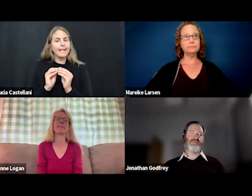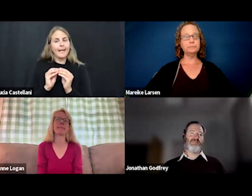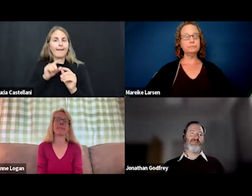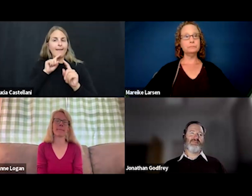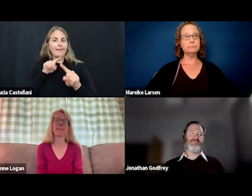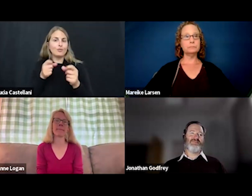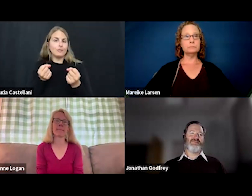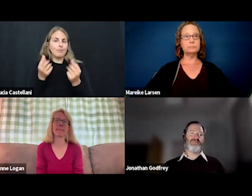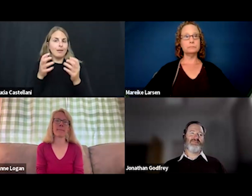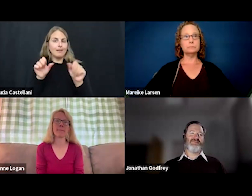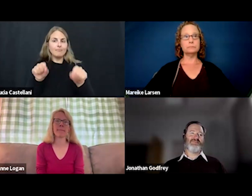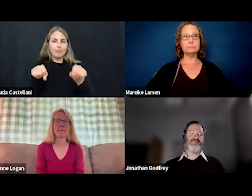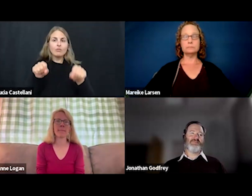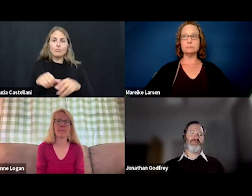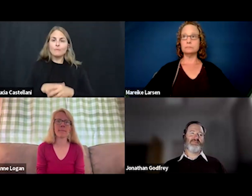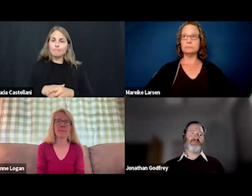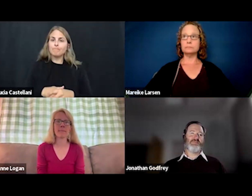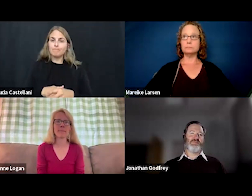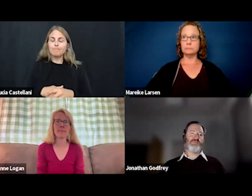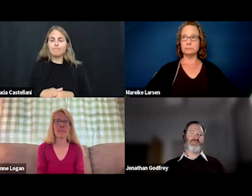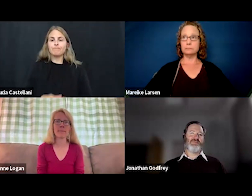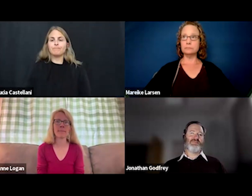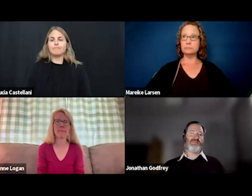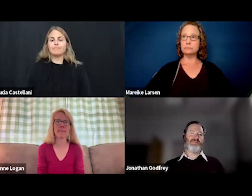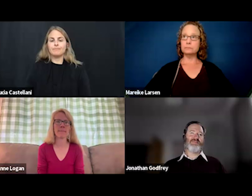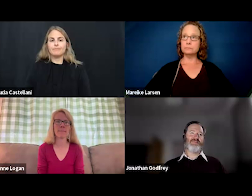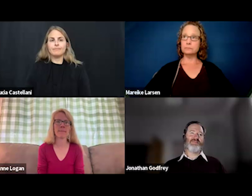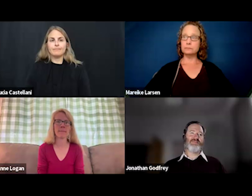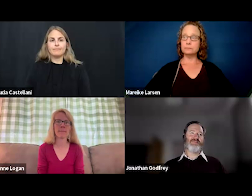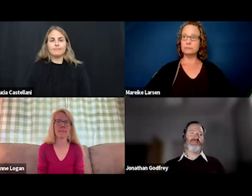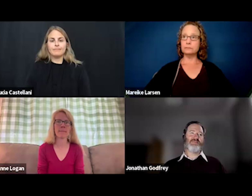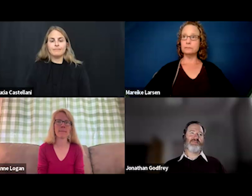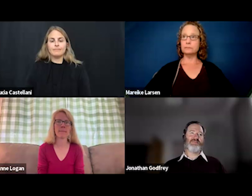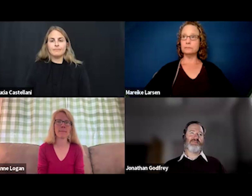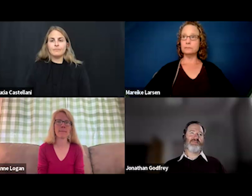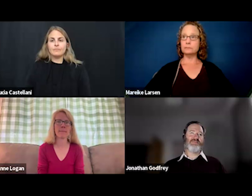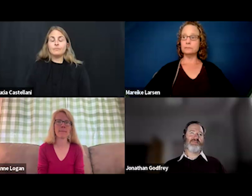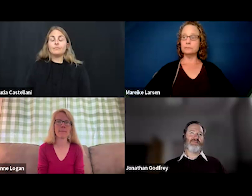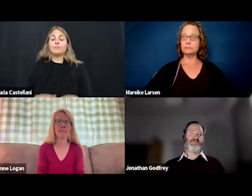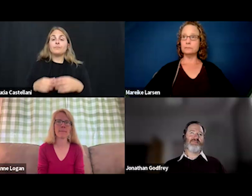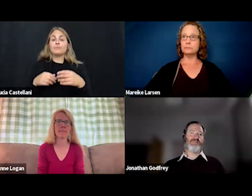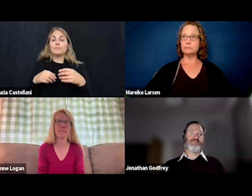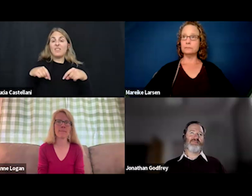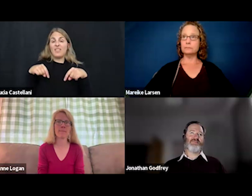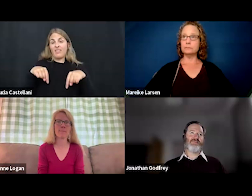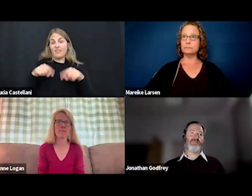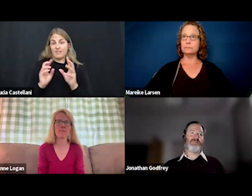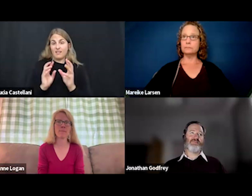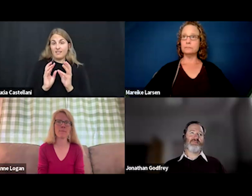as we can when we reach the Q&A portion of the event. This session has three parts.